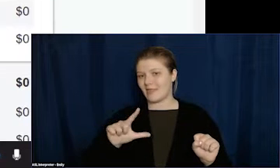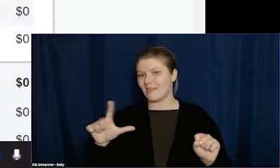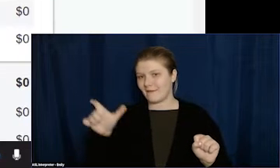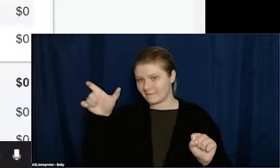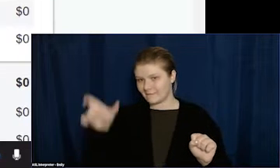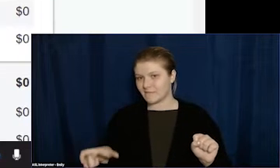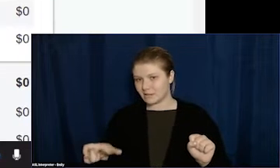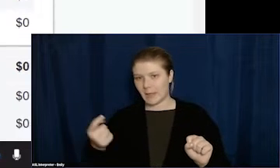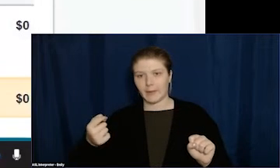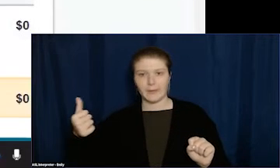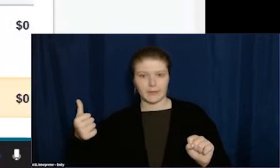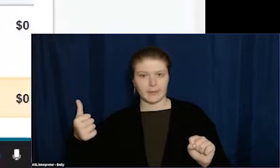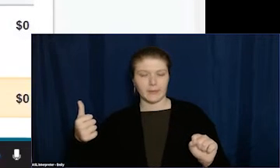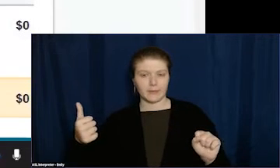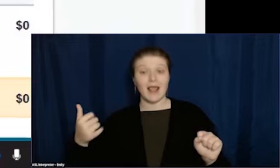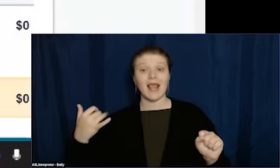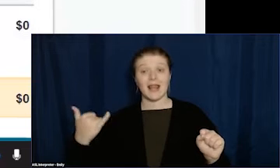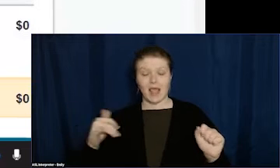And you get a wider real estate.